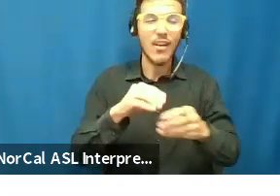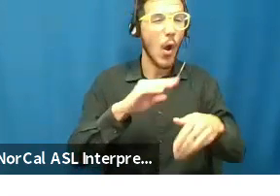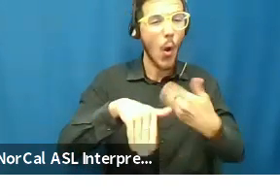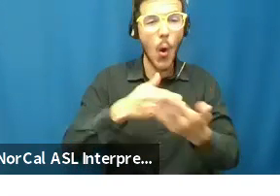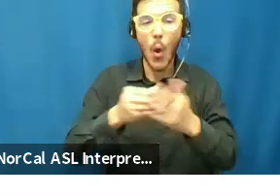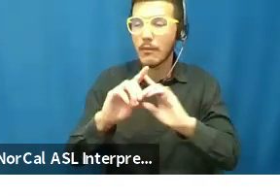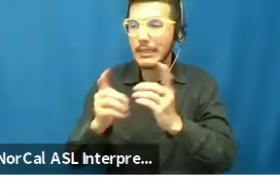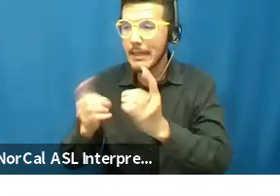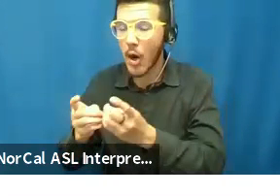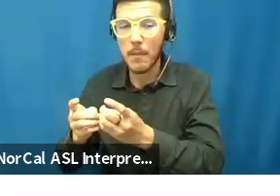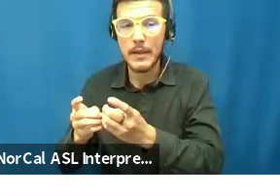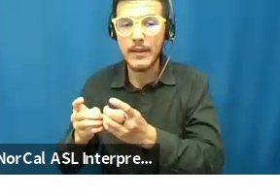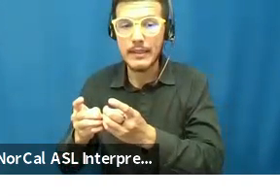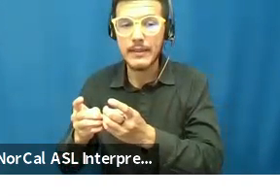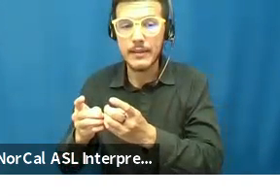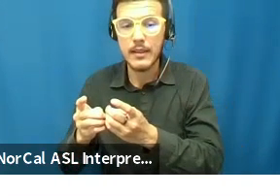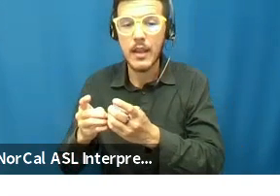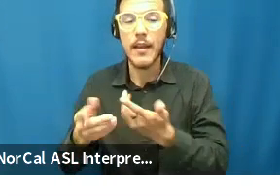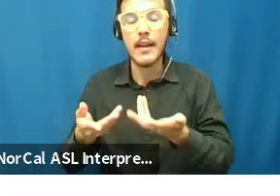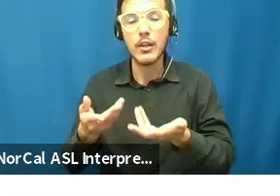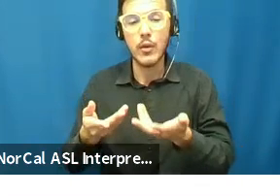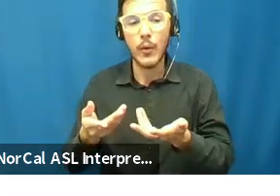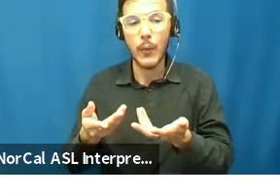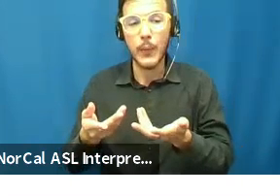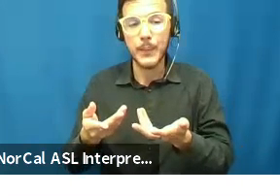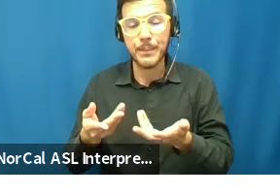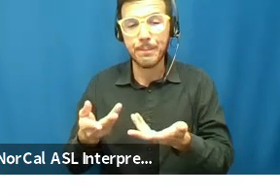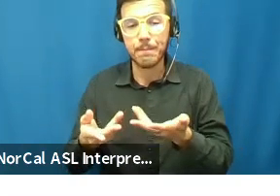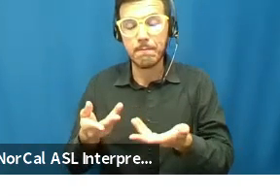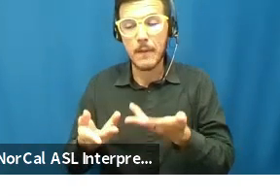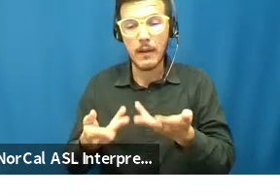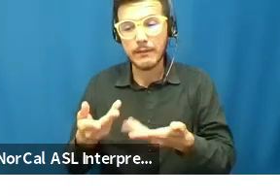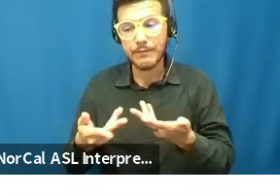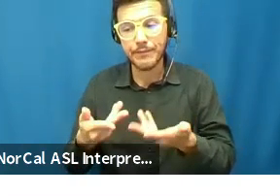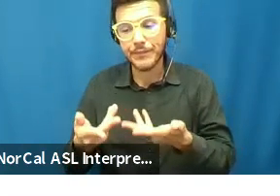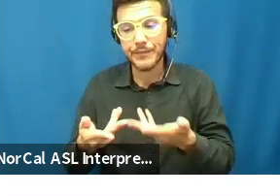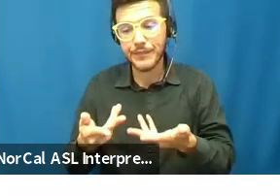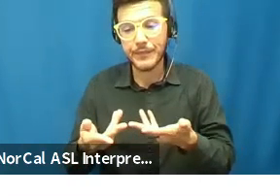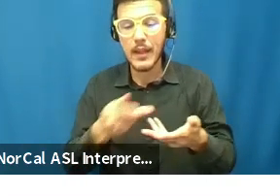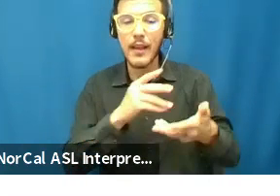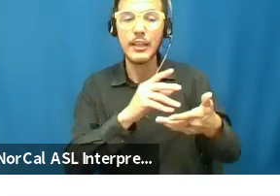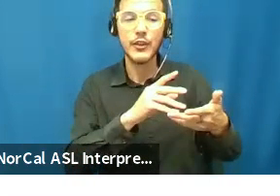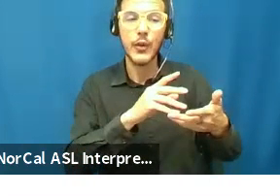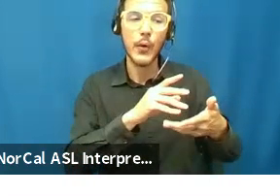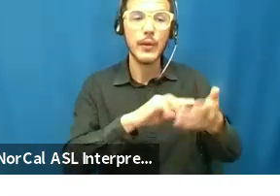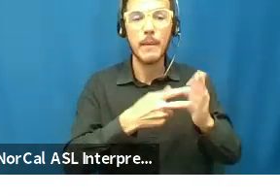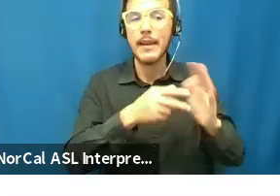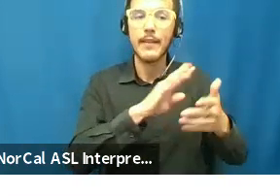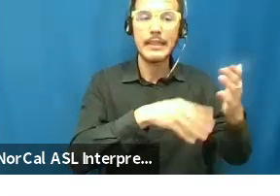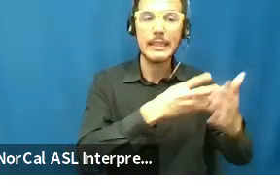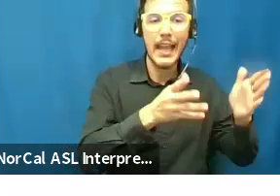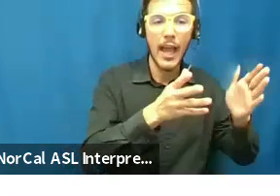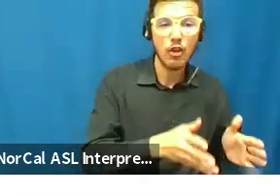crosscut the organization. Again, the schedulers, the facilities managers,